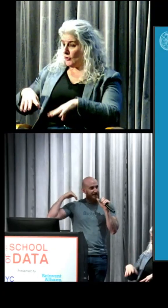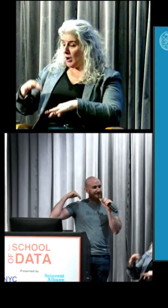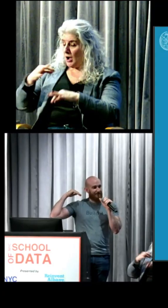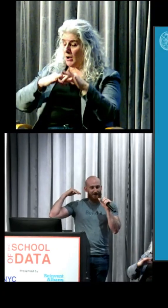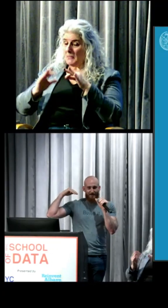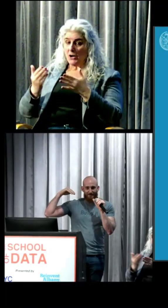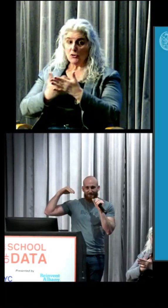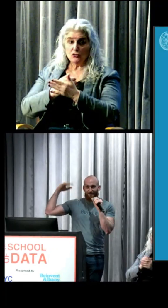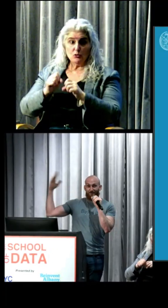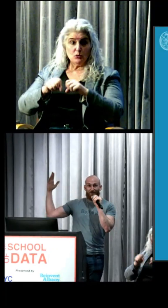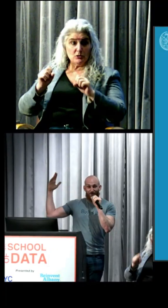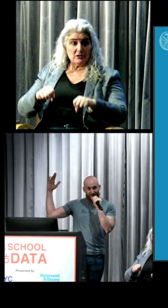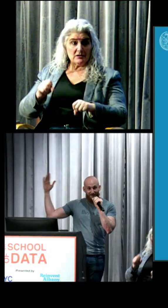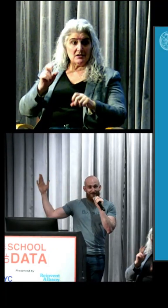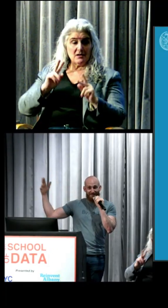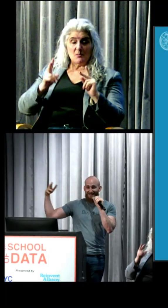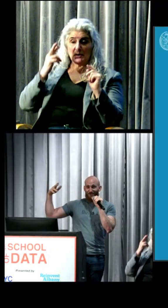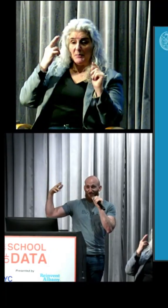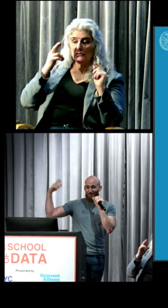each other and to the New York City average.